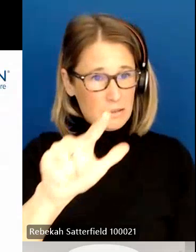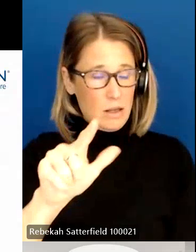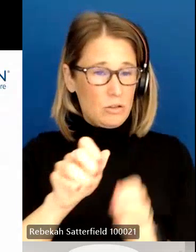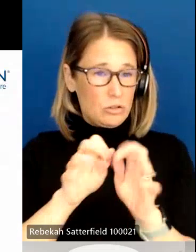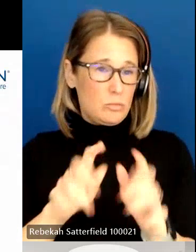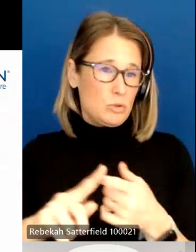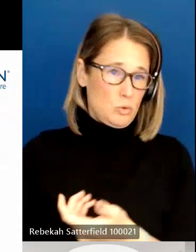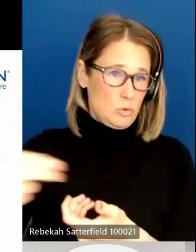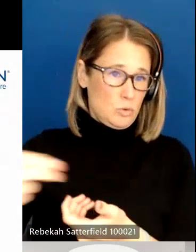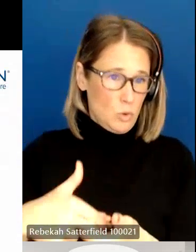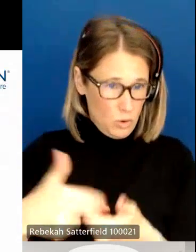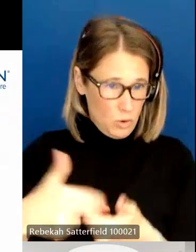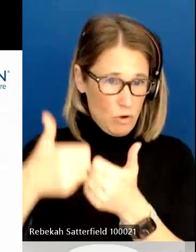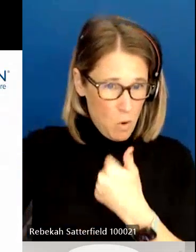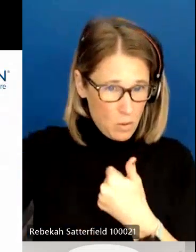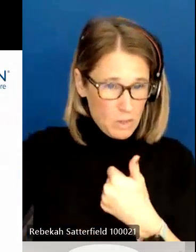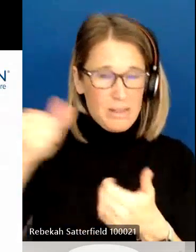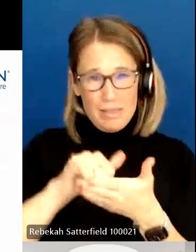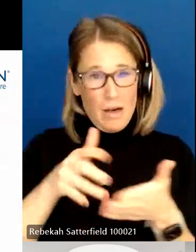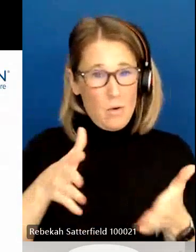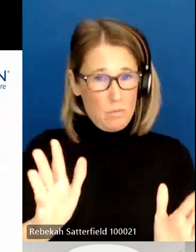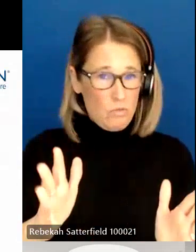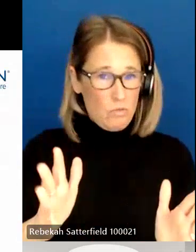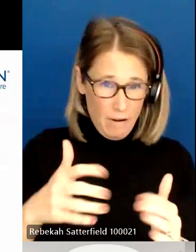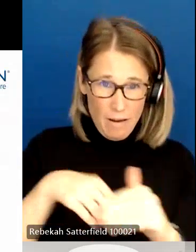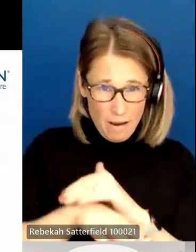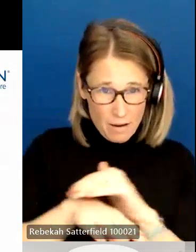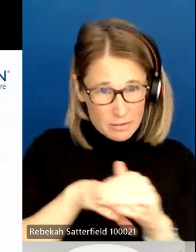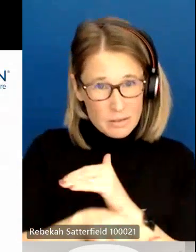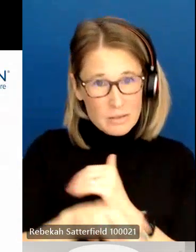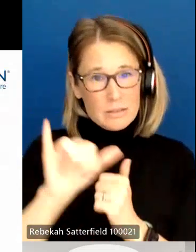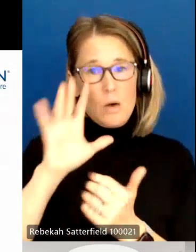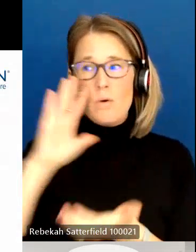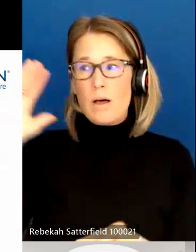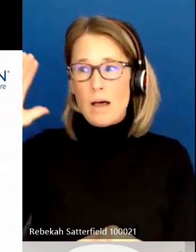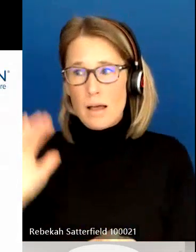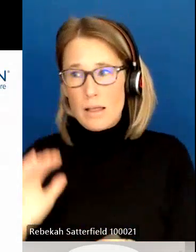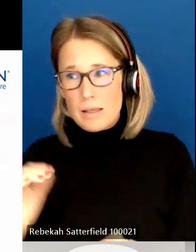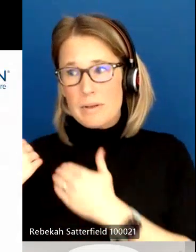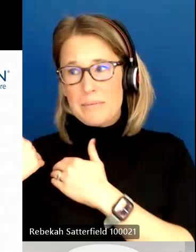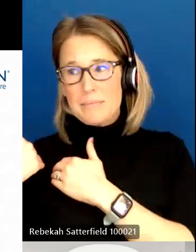promote access this would alleviate the burden um from the patient to to provide their own